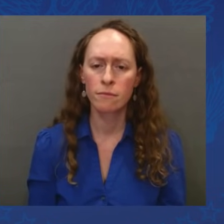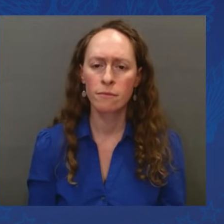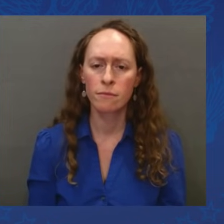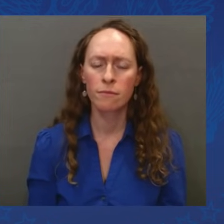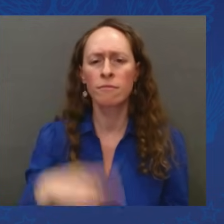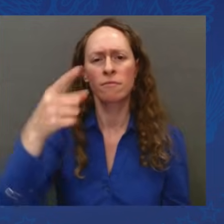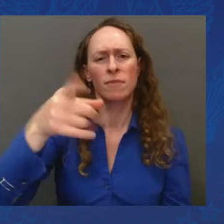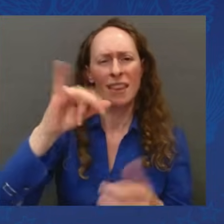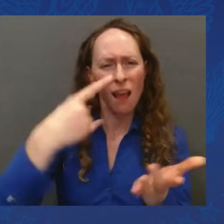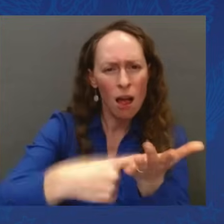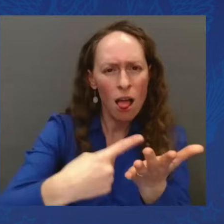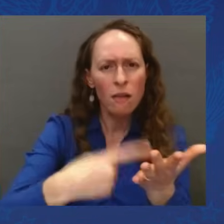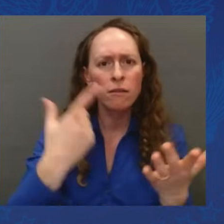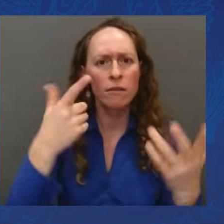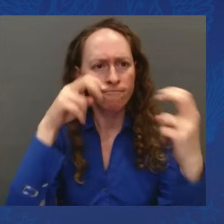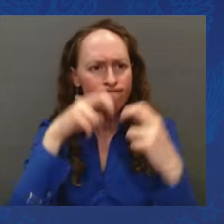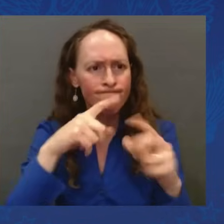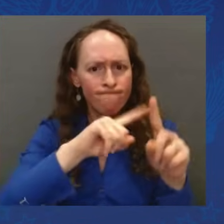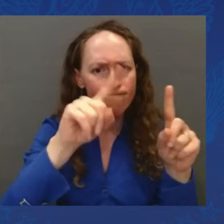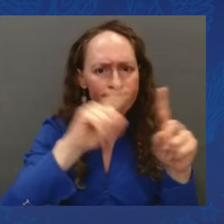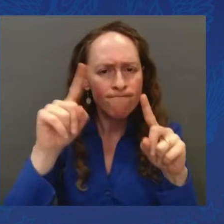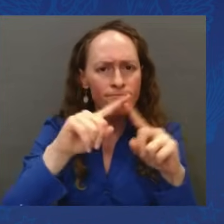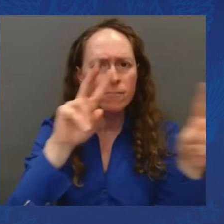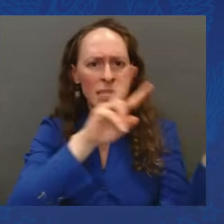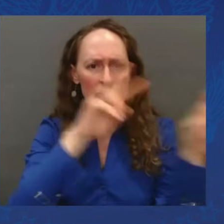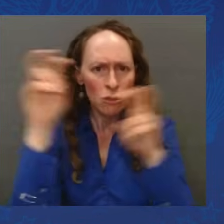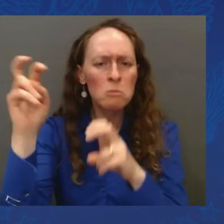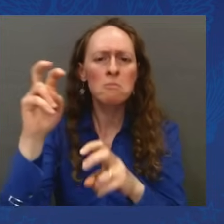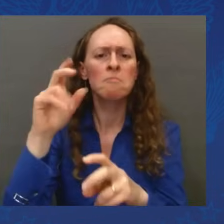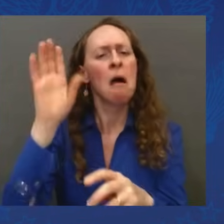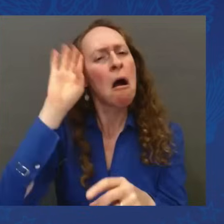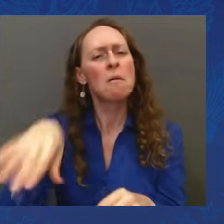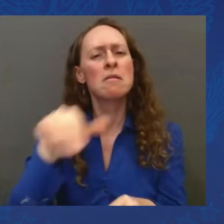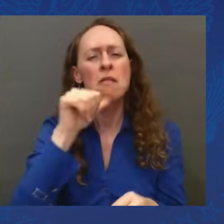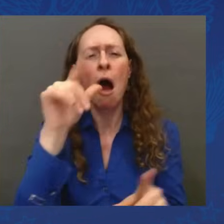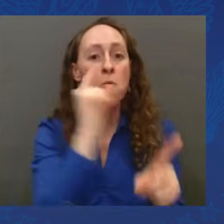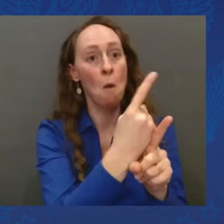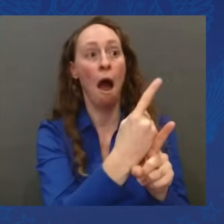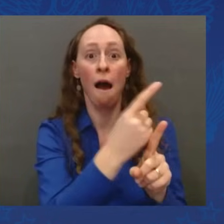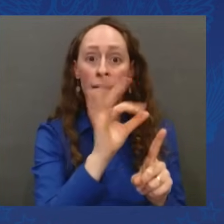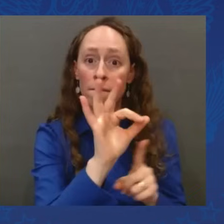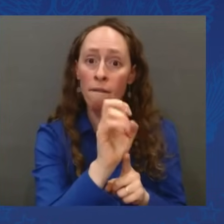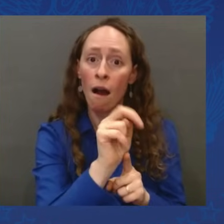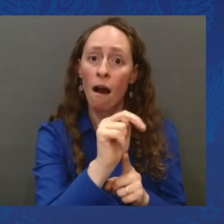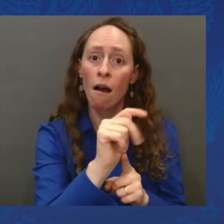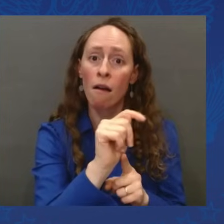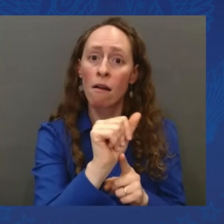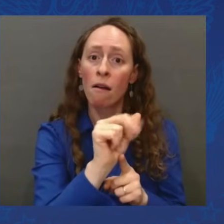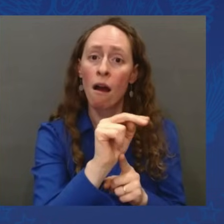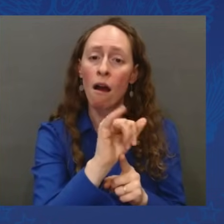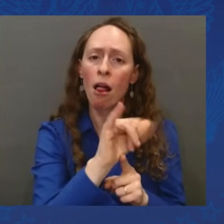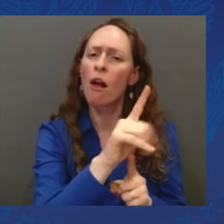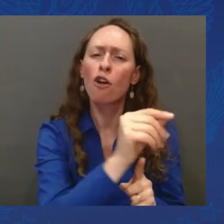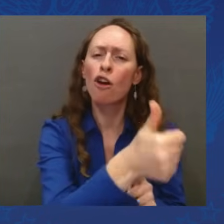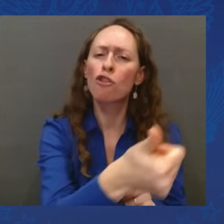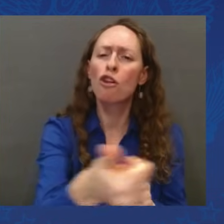will require a lot of trust and verification to ensure success in curbing those drug flows. I'm wondering: After today and considering